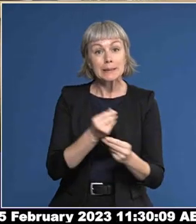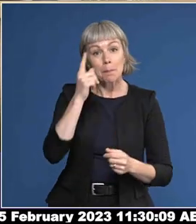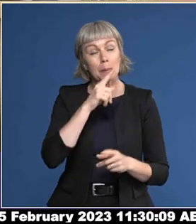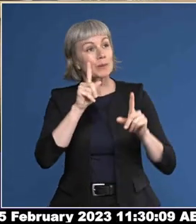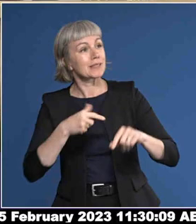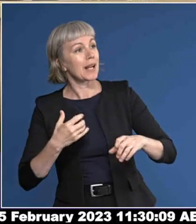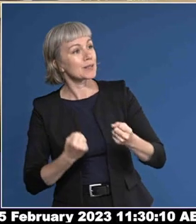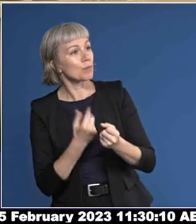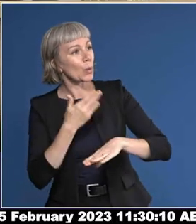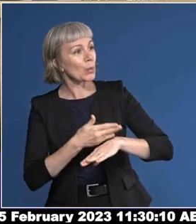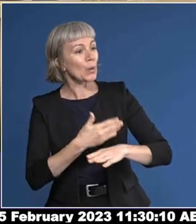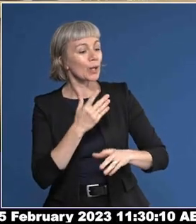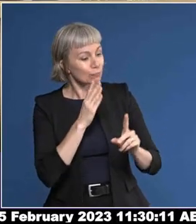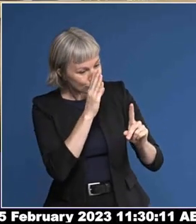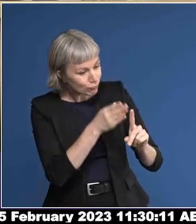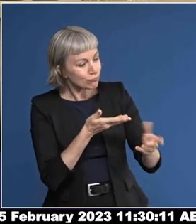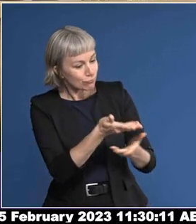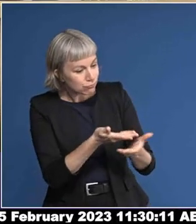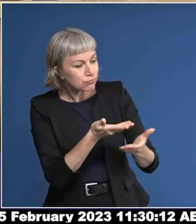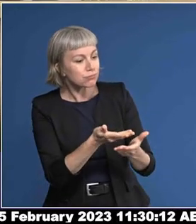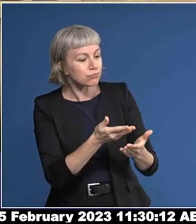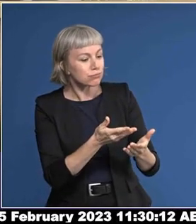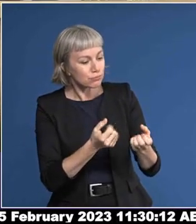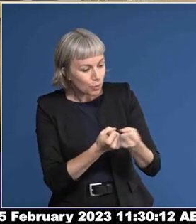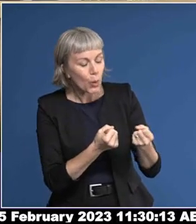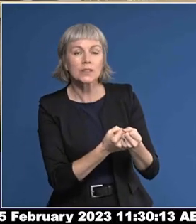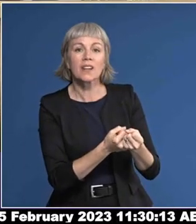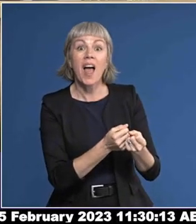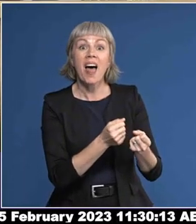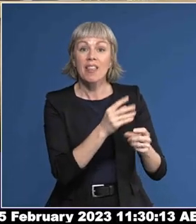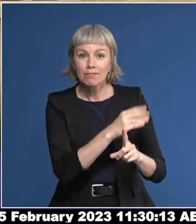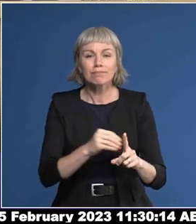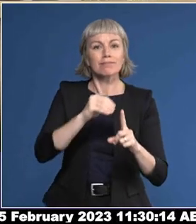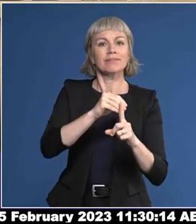of position, and they came in with really doing a full-time administration role,